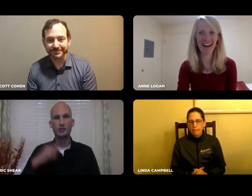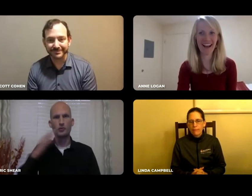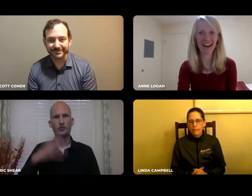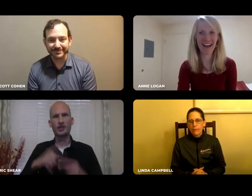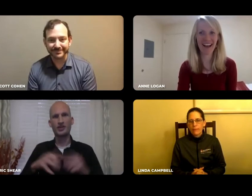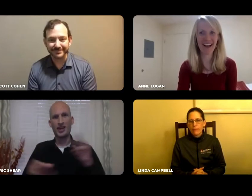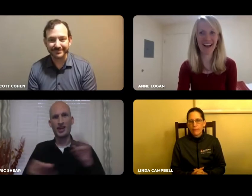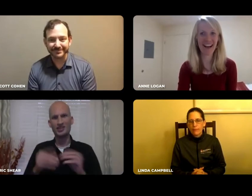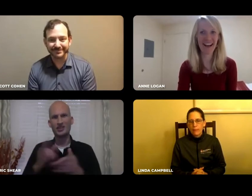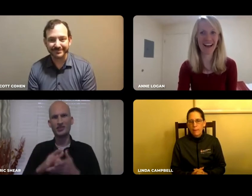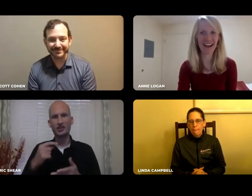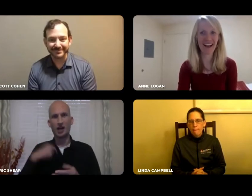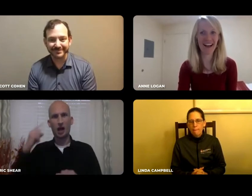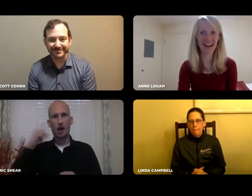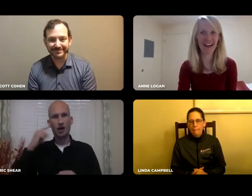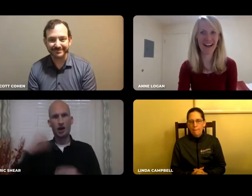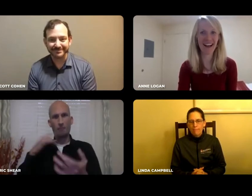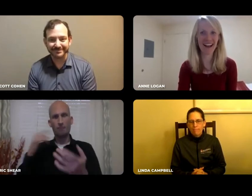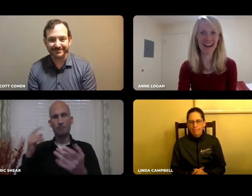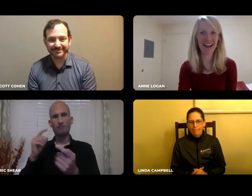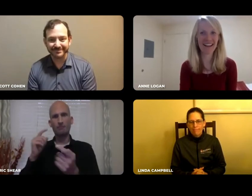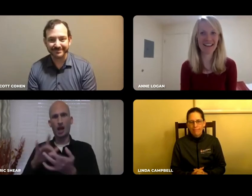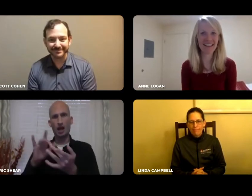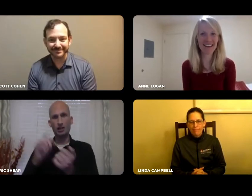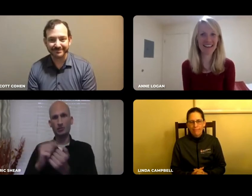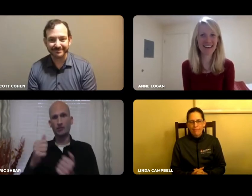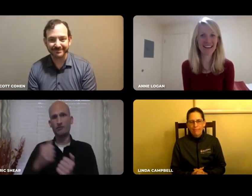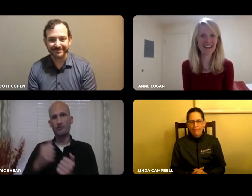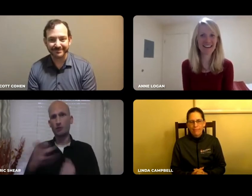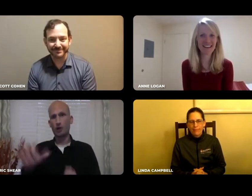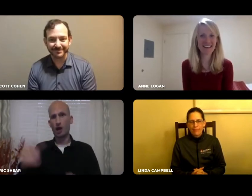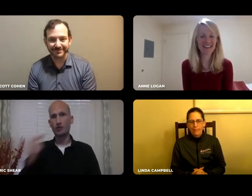I'm in touch with a few other deaf